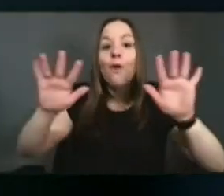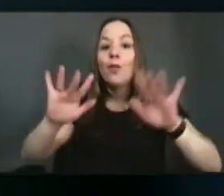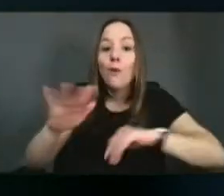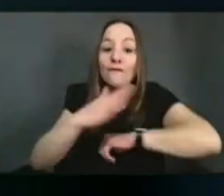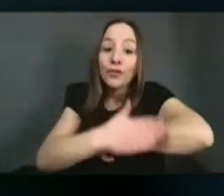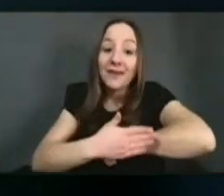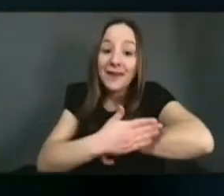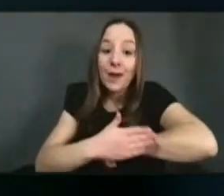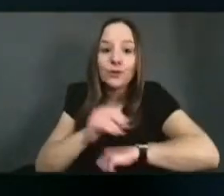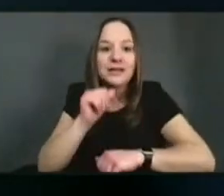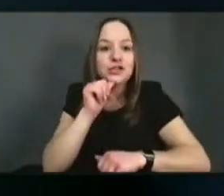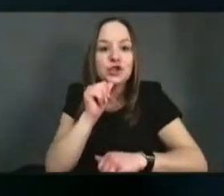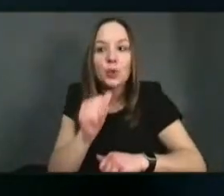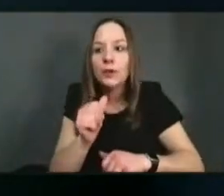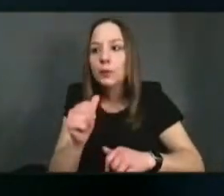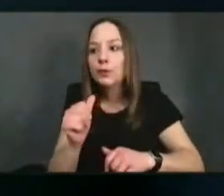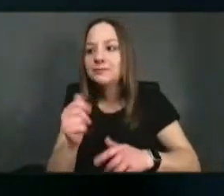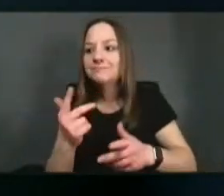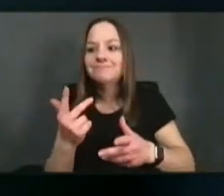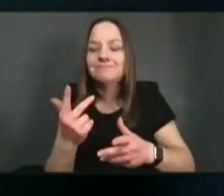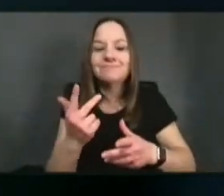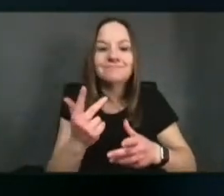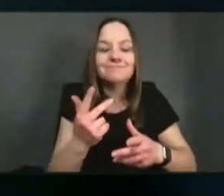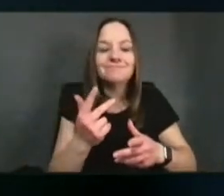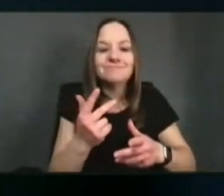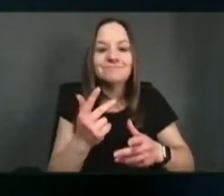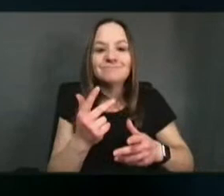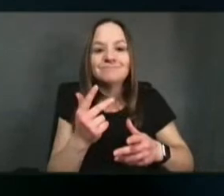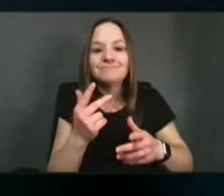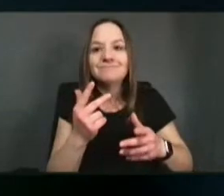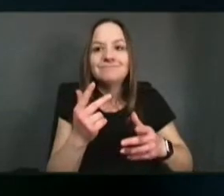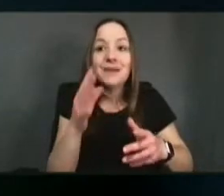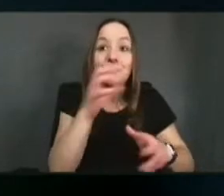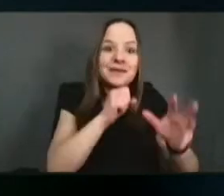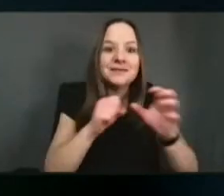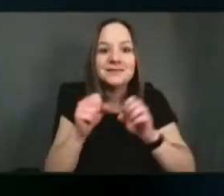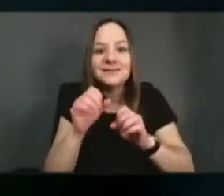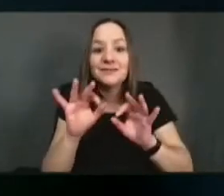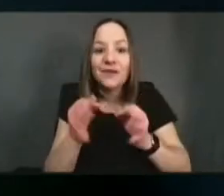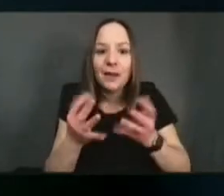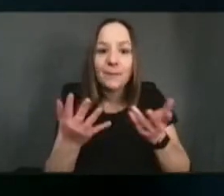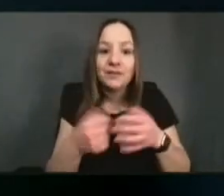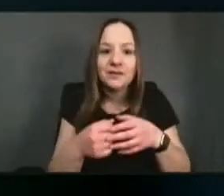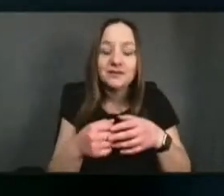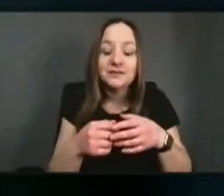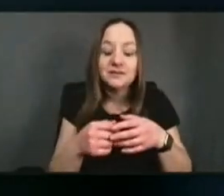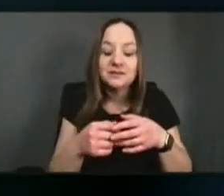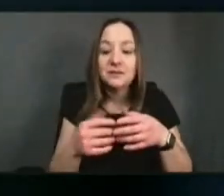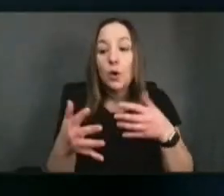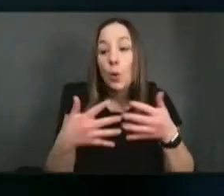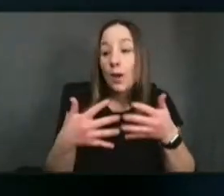corner of our county so that families wouldn't be overlooked in the process of getting